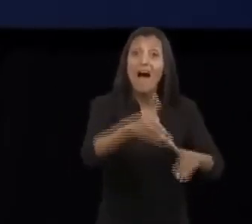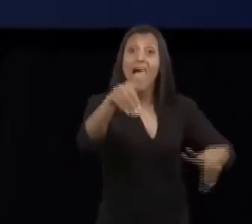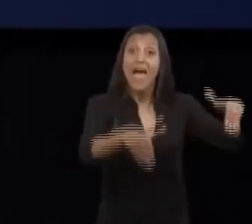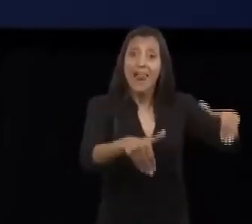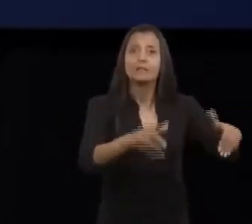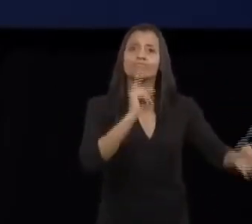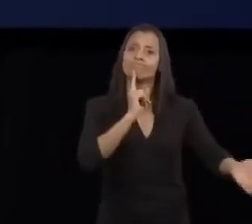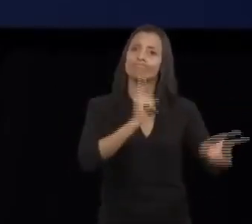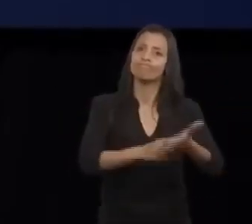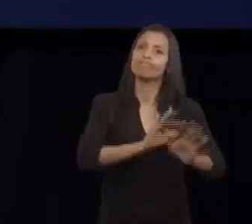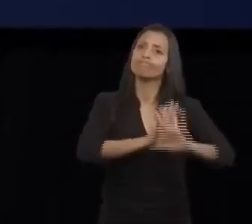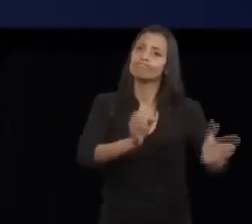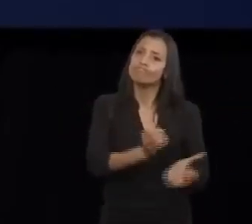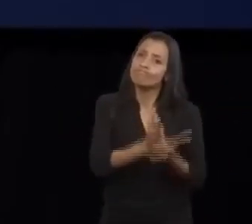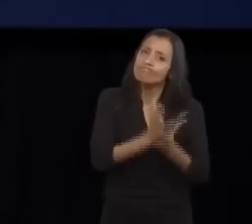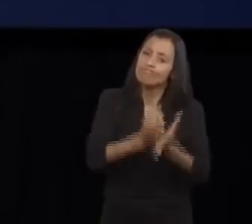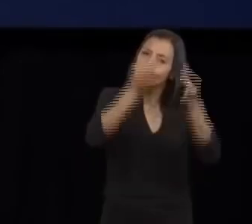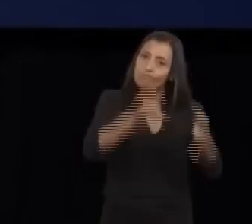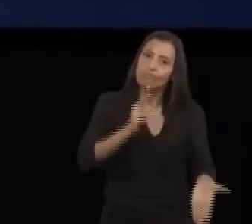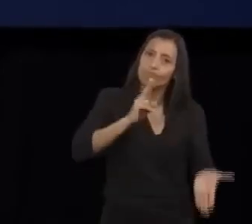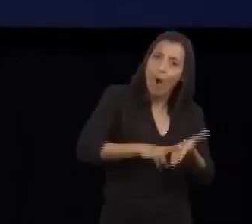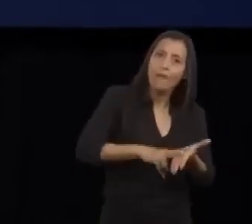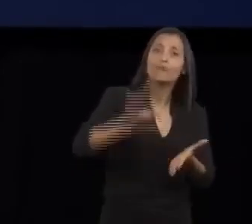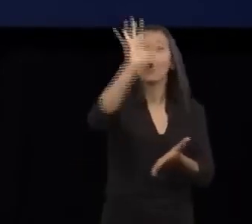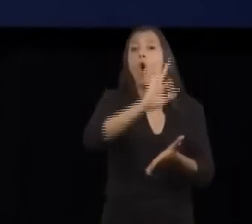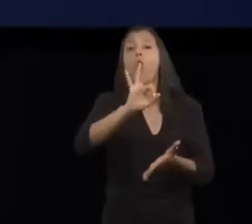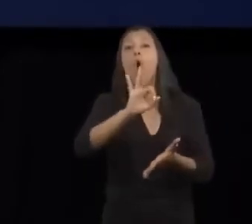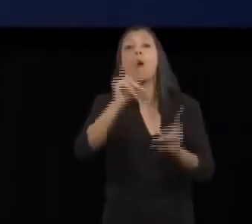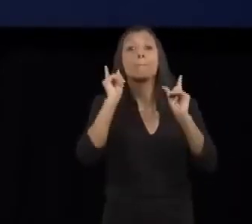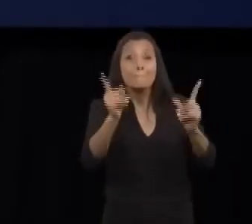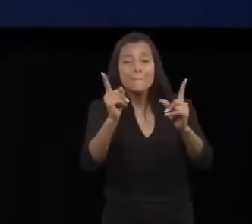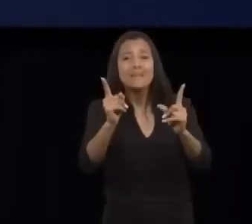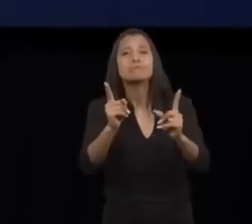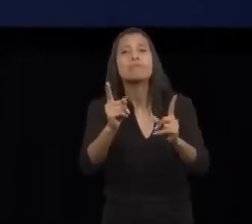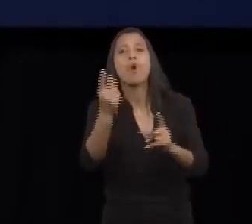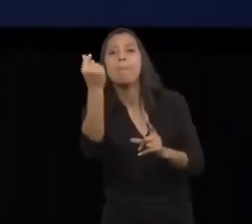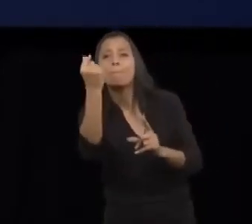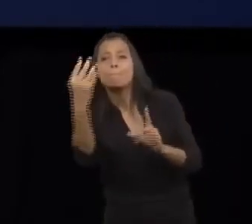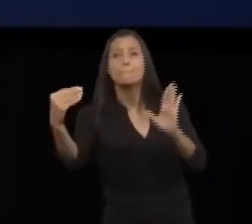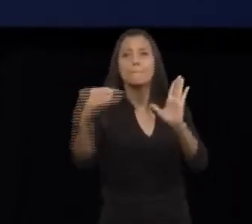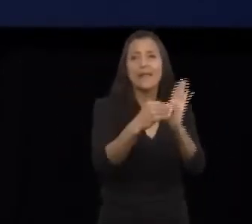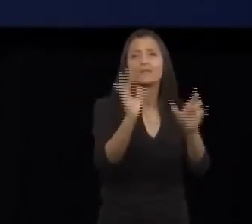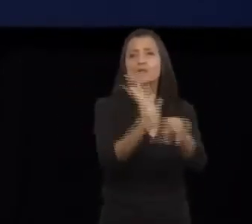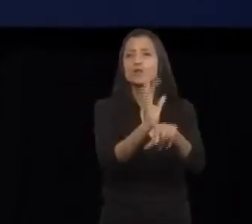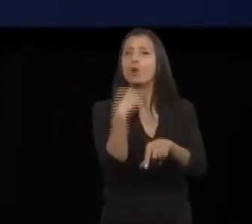with a greater fiscal orthodoxy, with a greater monetary orthodoxy,